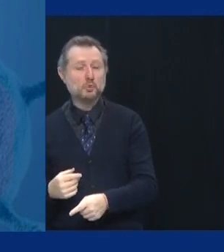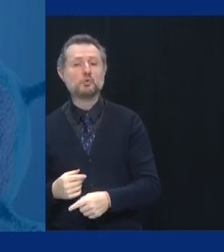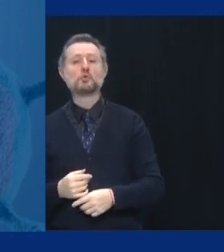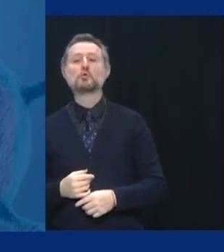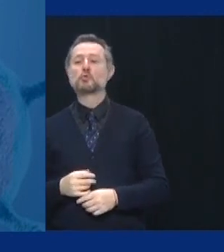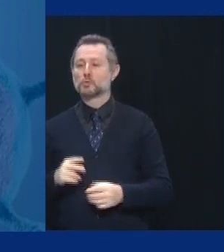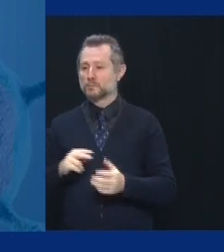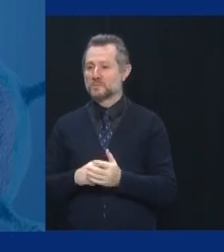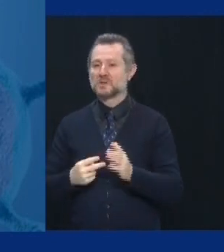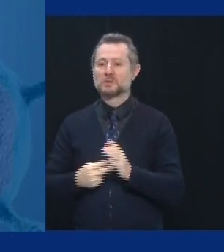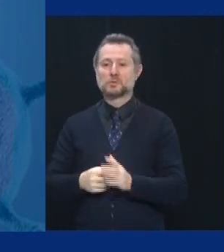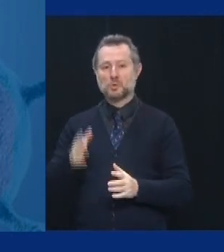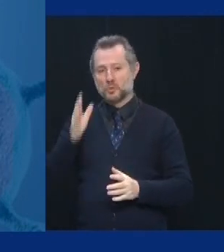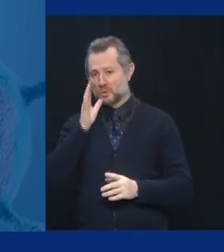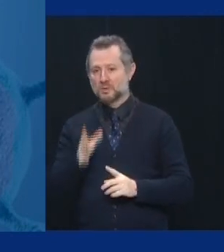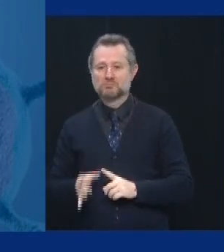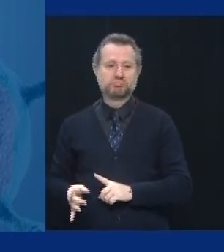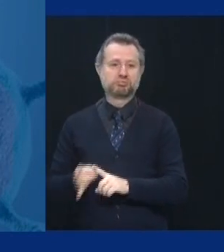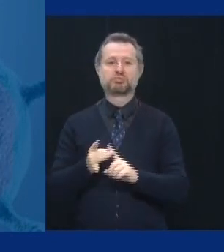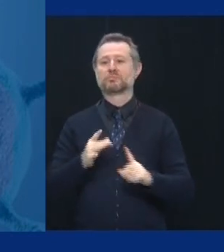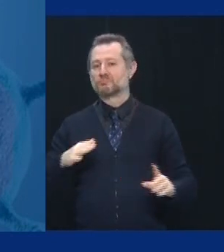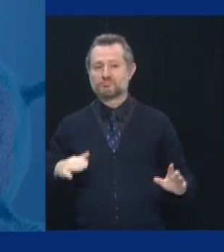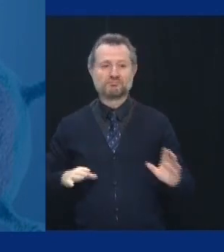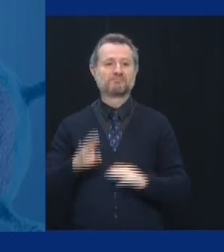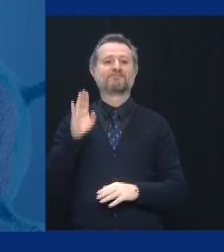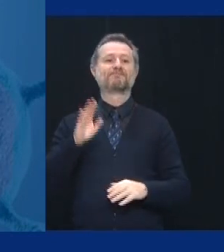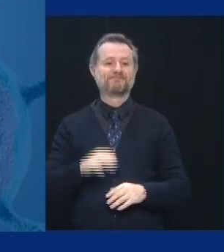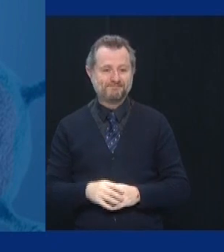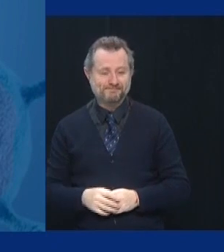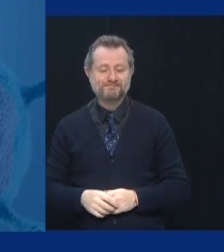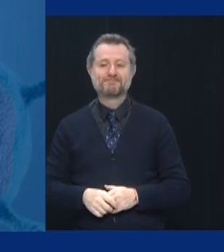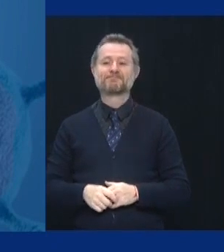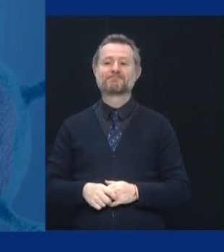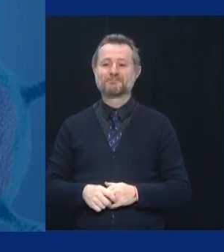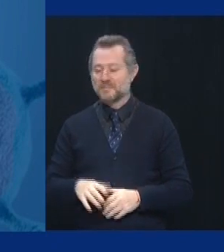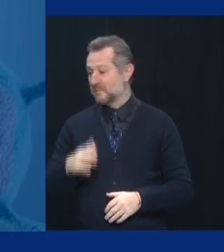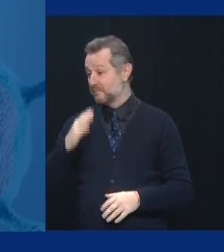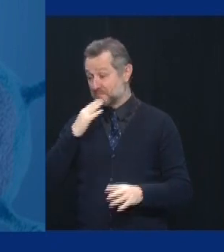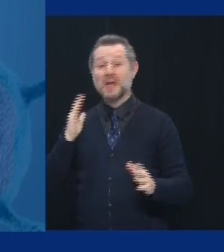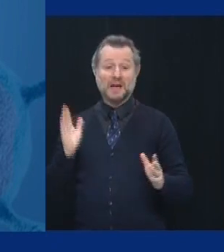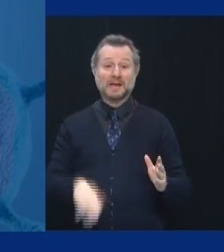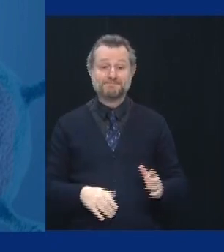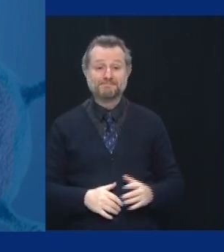IF THE CDC IS RIGHT AND THE UK STRAIN BECOMES DOMINANT IN MARCH, THAT WOULD THEN SEE AN